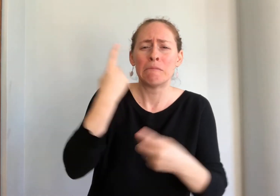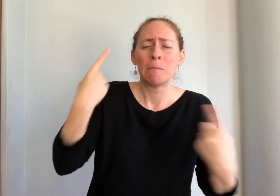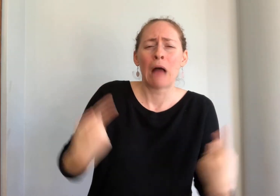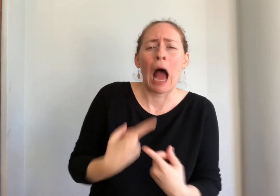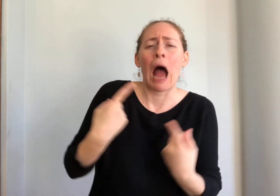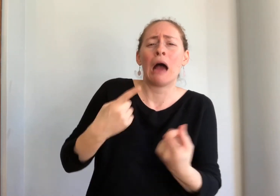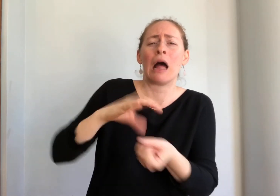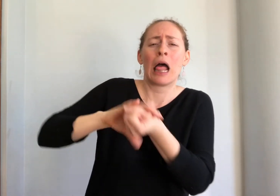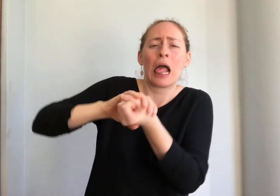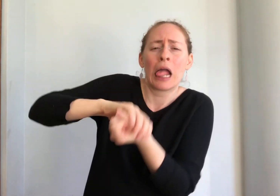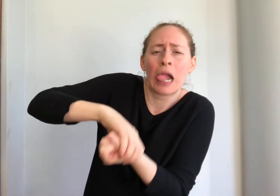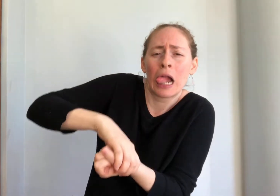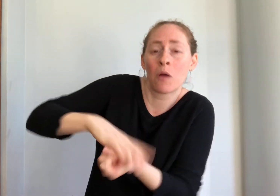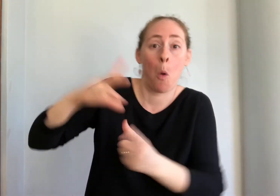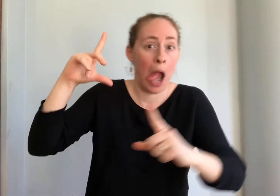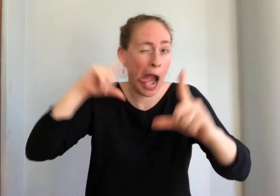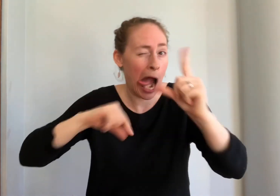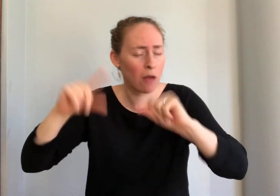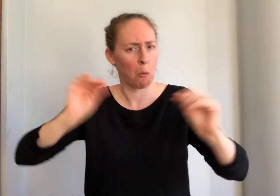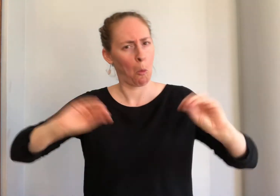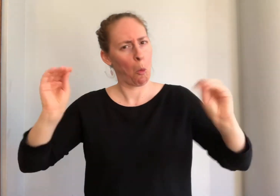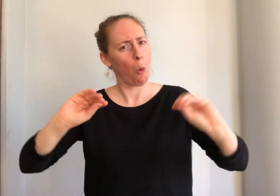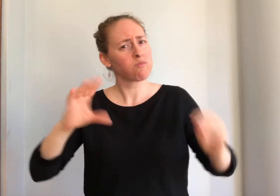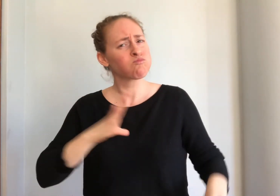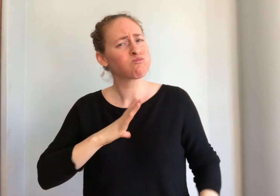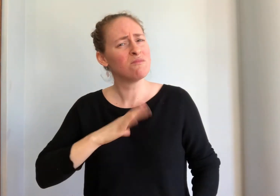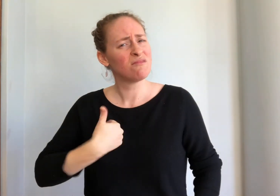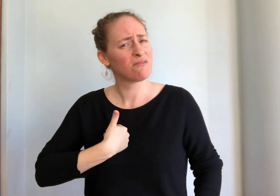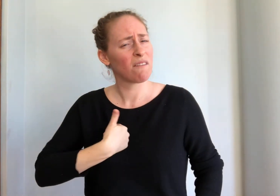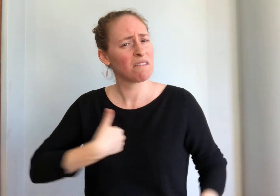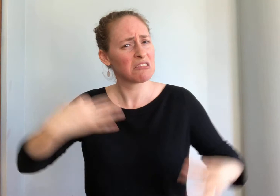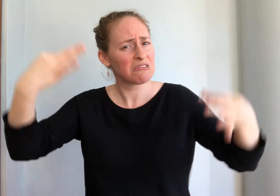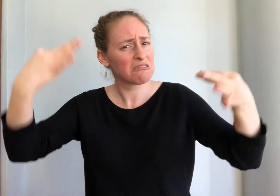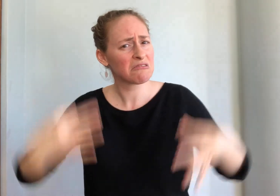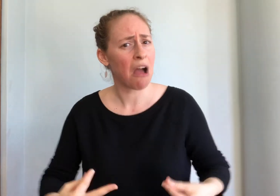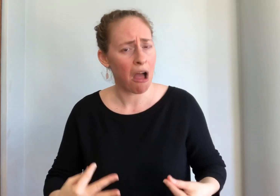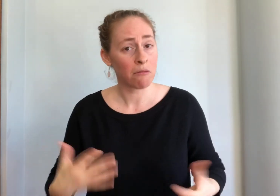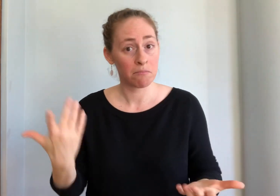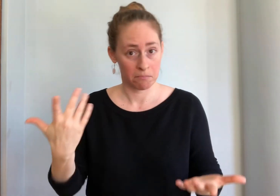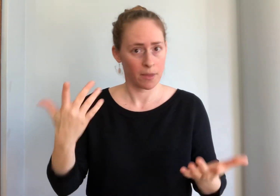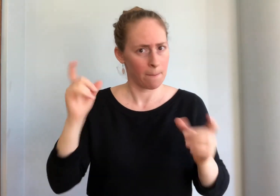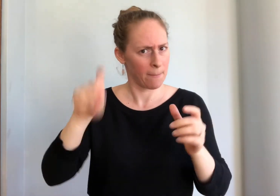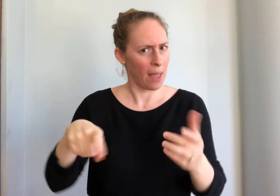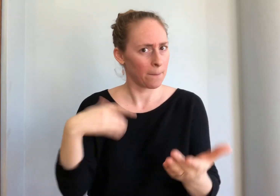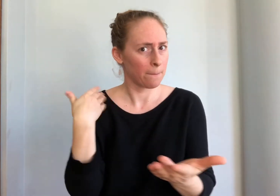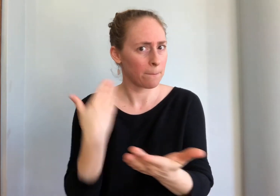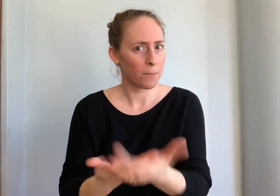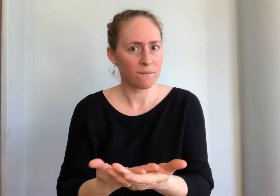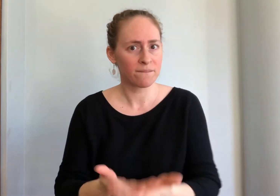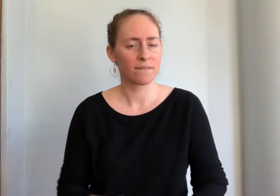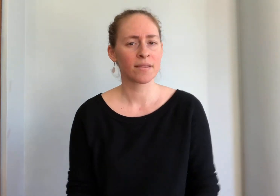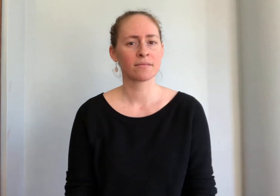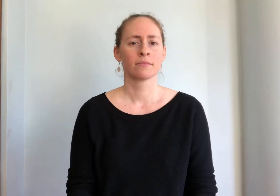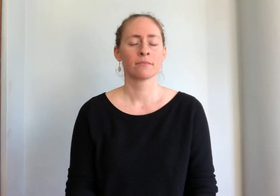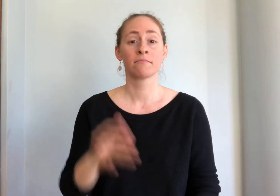such as being coerced, bedridden in the ICU, or through bribery.